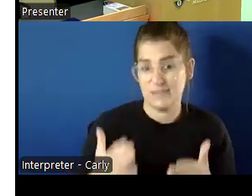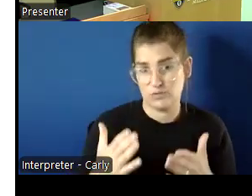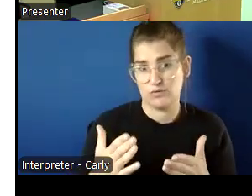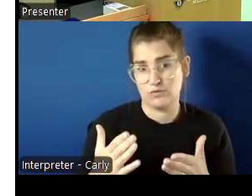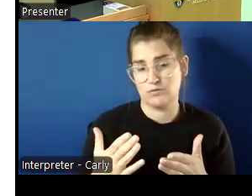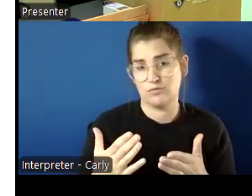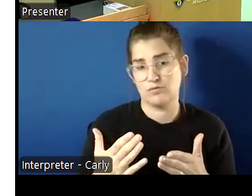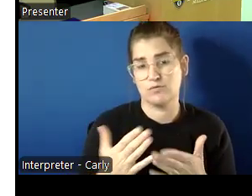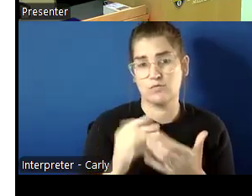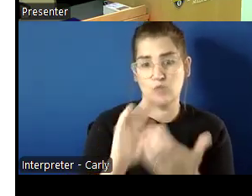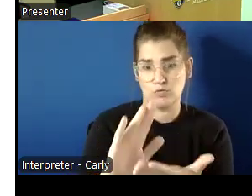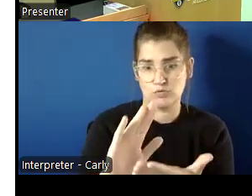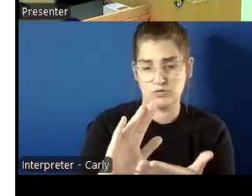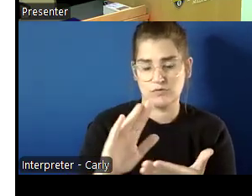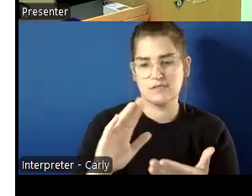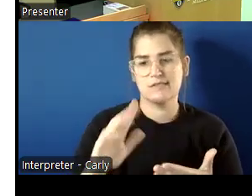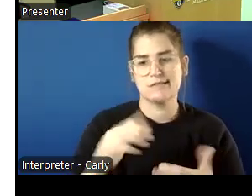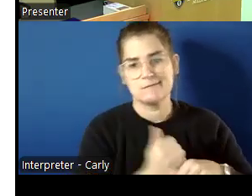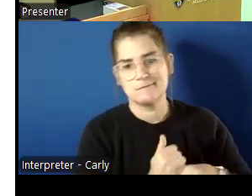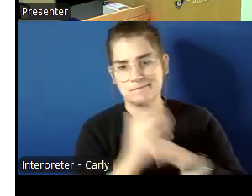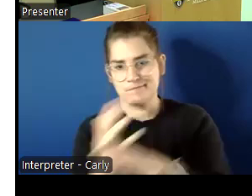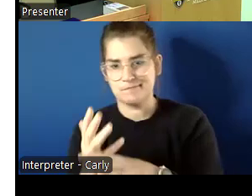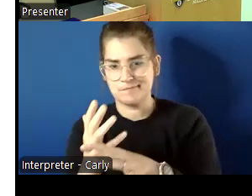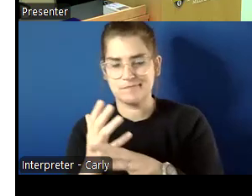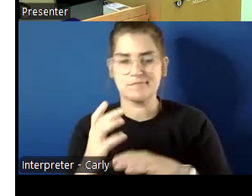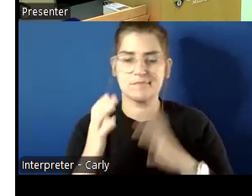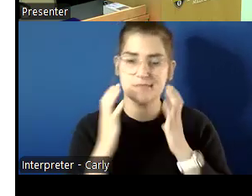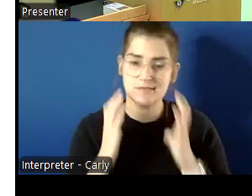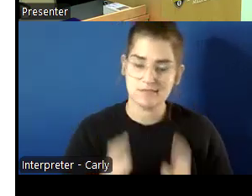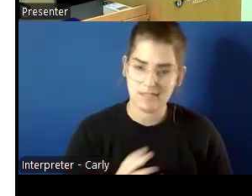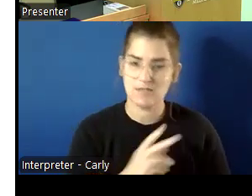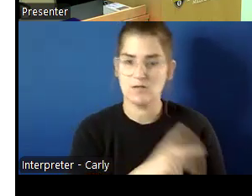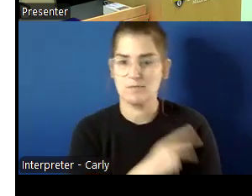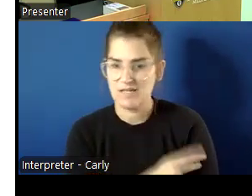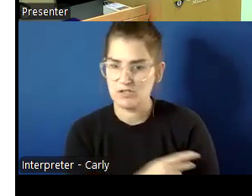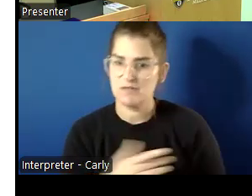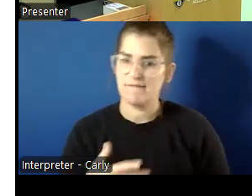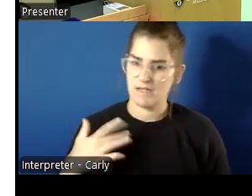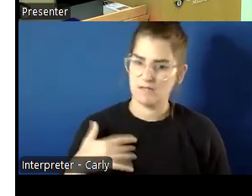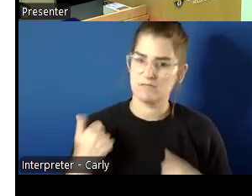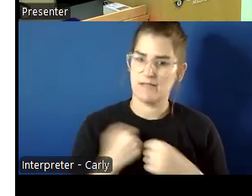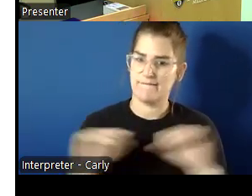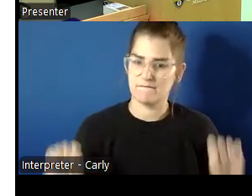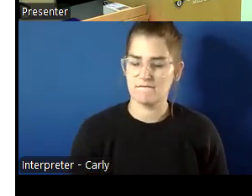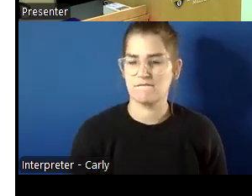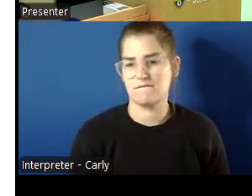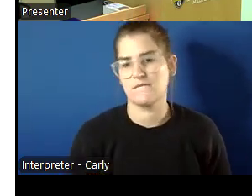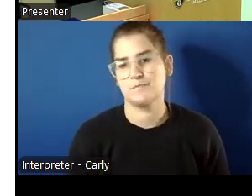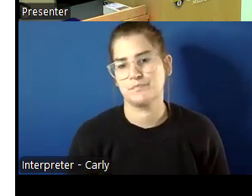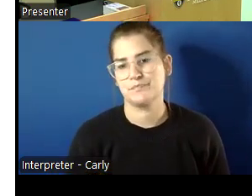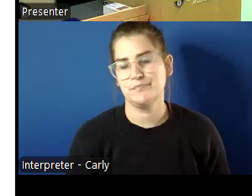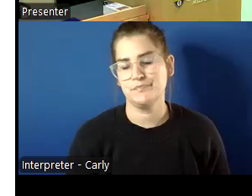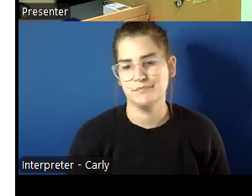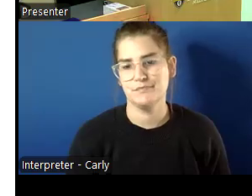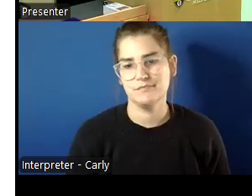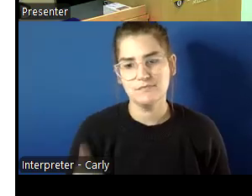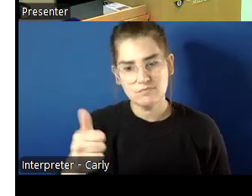content first, it causes the client or the patient to feel safe. You are the you are the authority